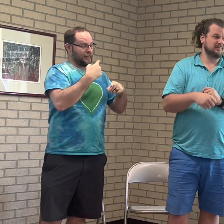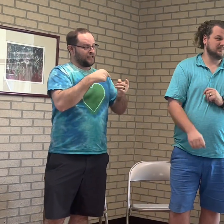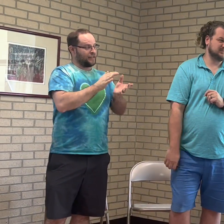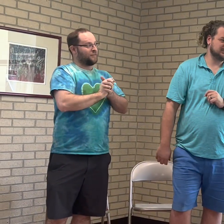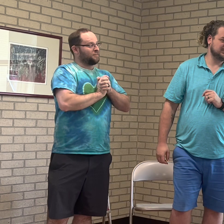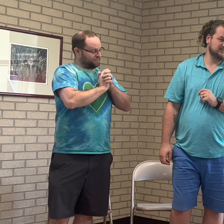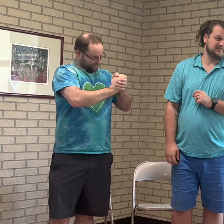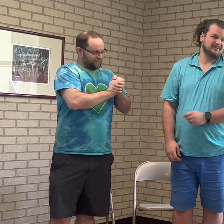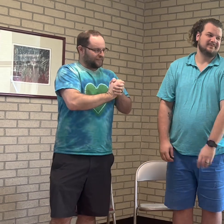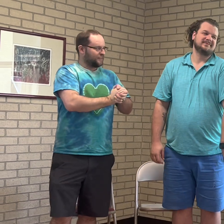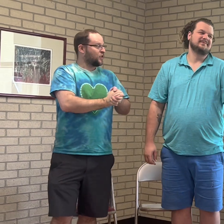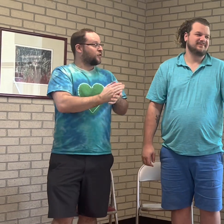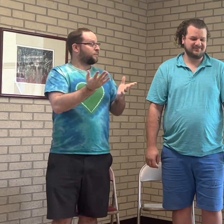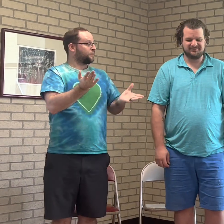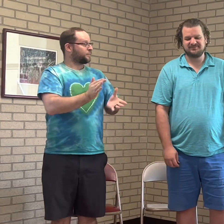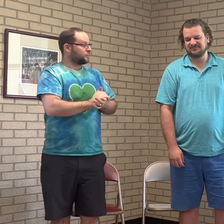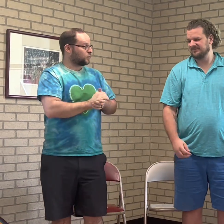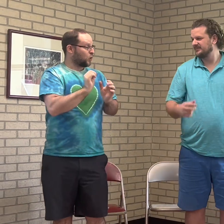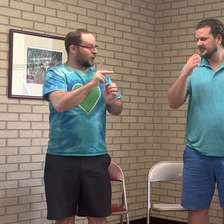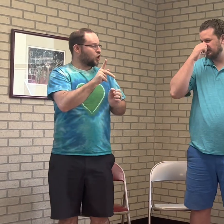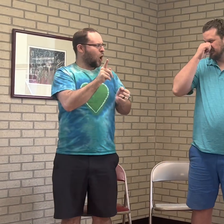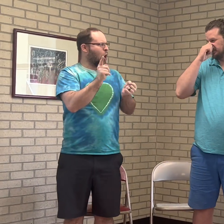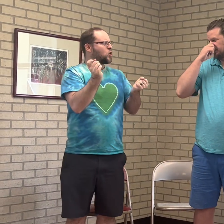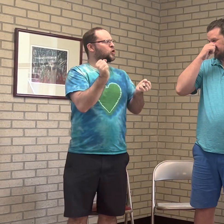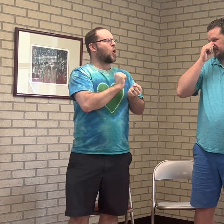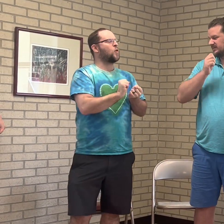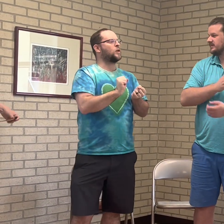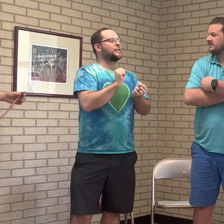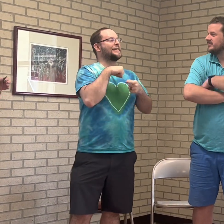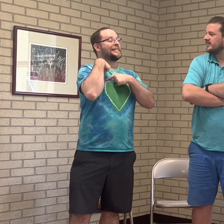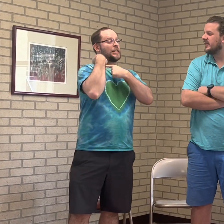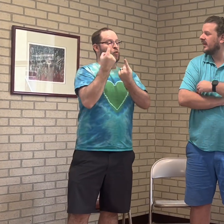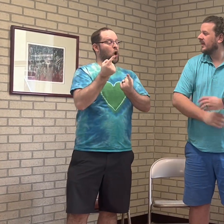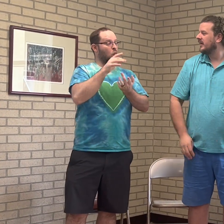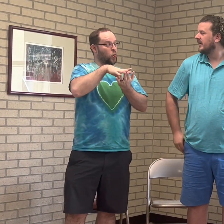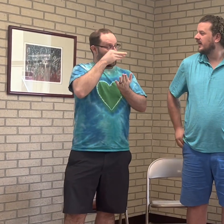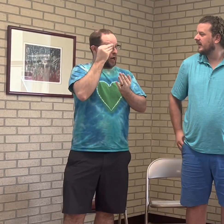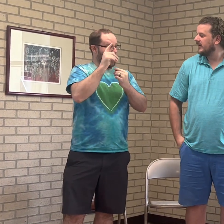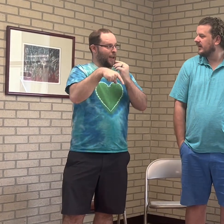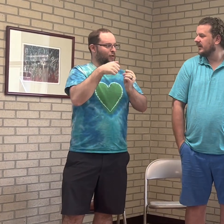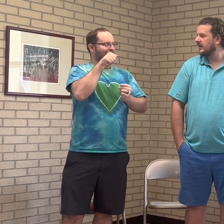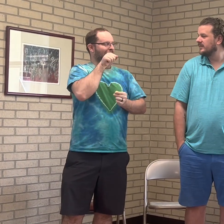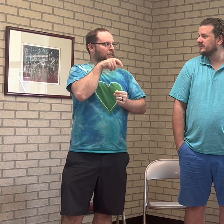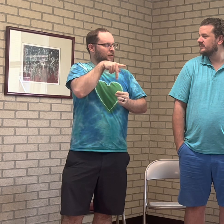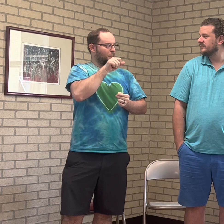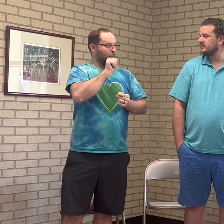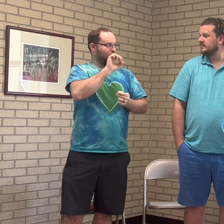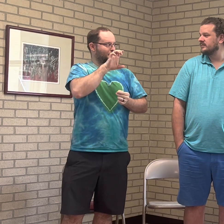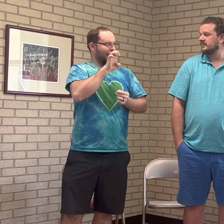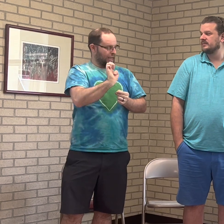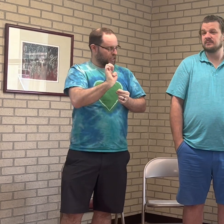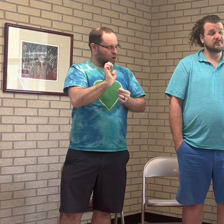Mr. Dixon: Perfect! Okay so let's see. Since we are learning about space. What is our.